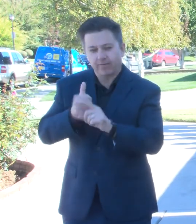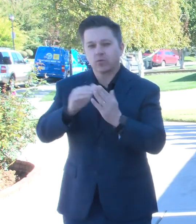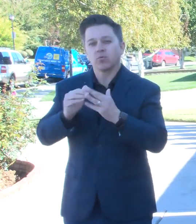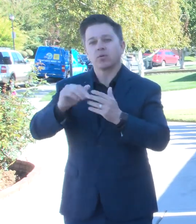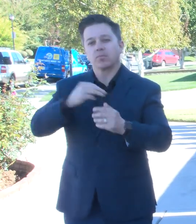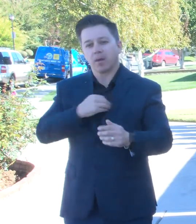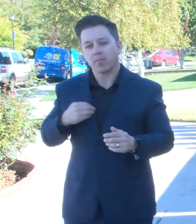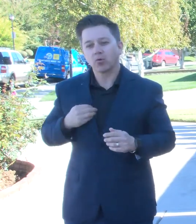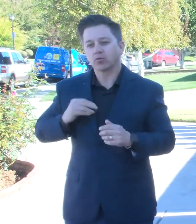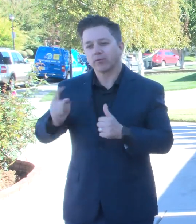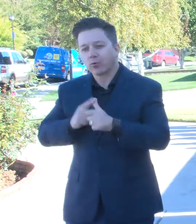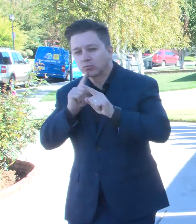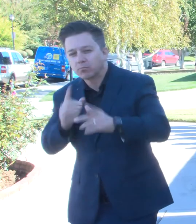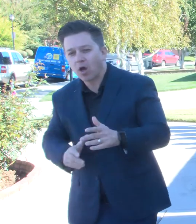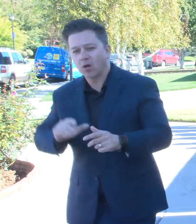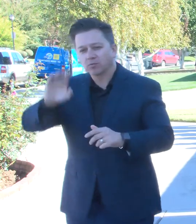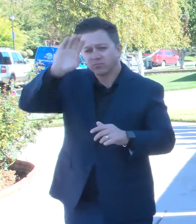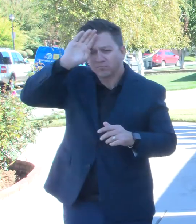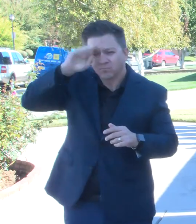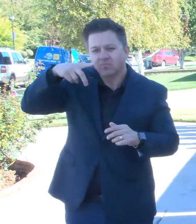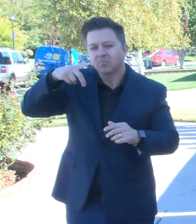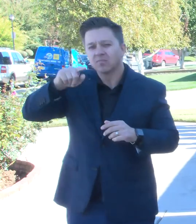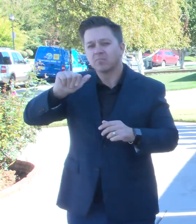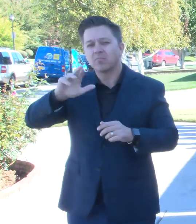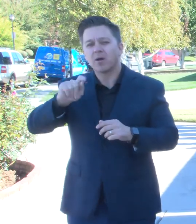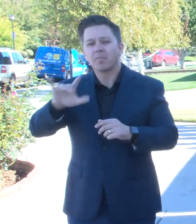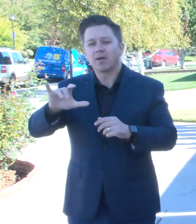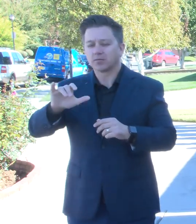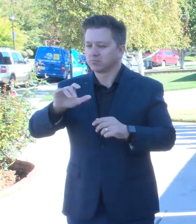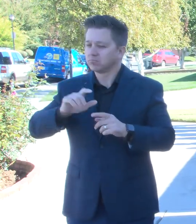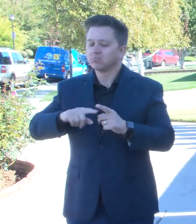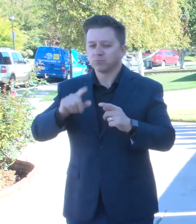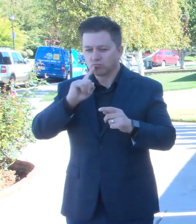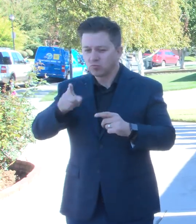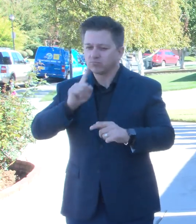responders their firefighters their paramedics but they truly invest and care about this community